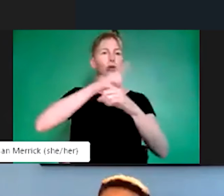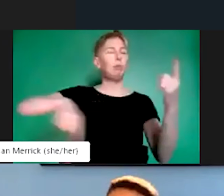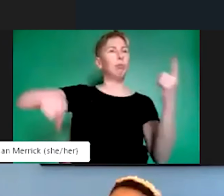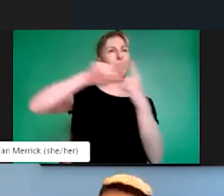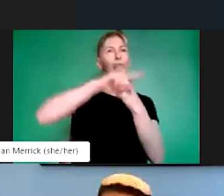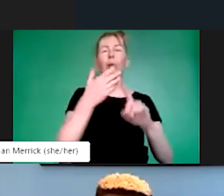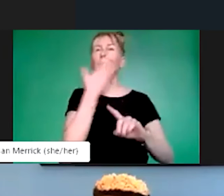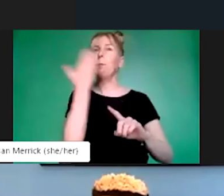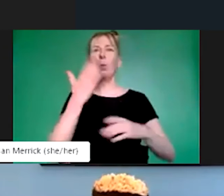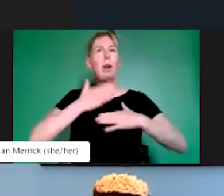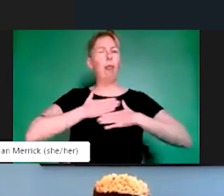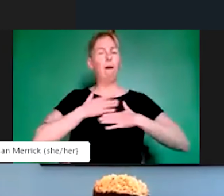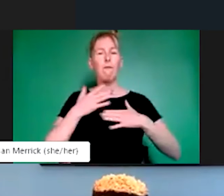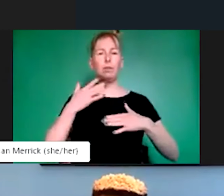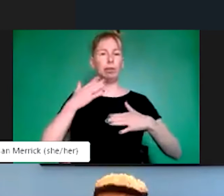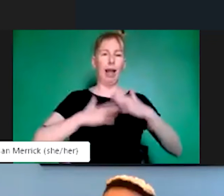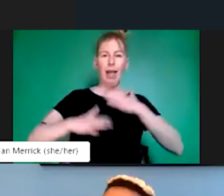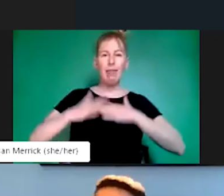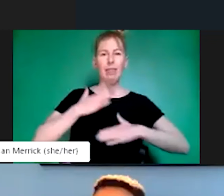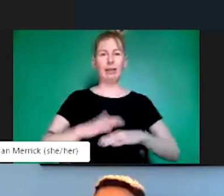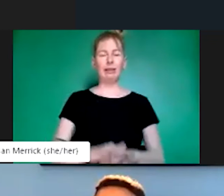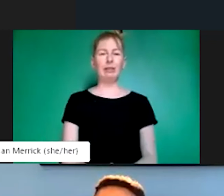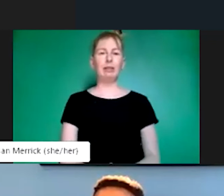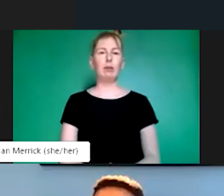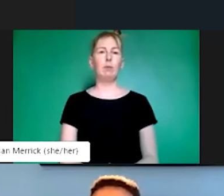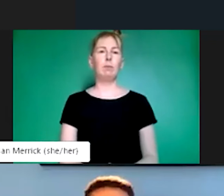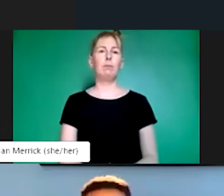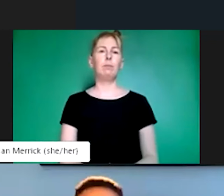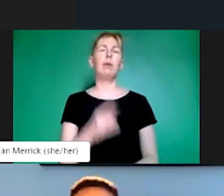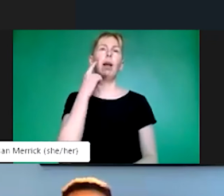mentioned this thing of like, instead of thinking about, okay, how about the thing about